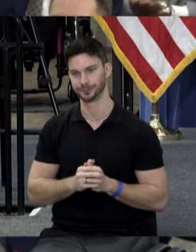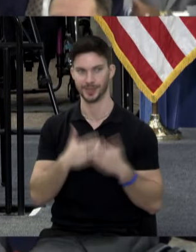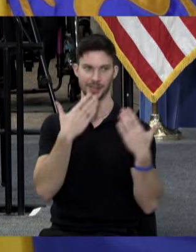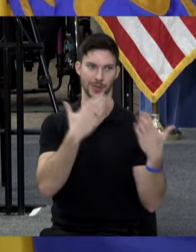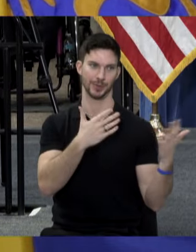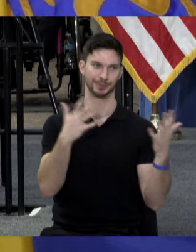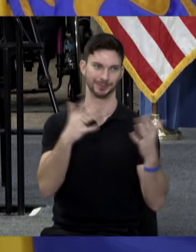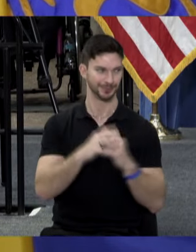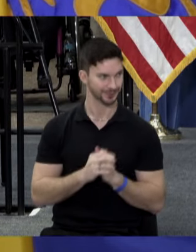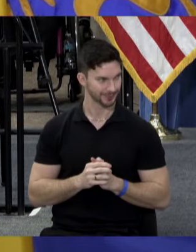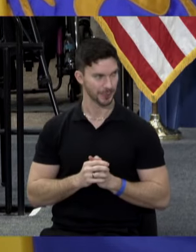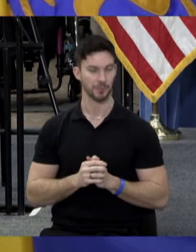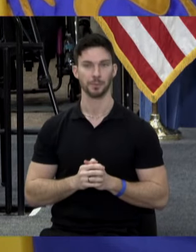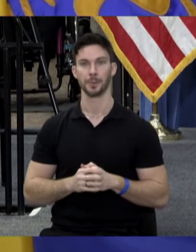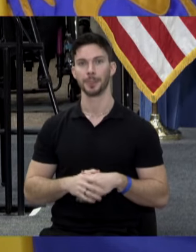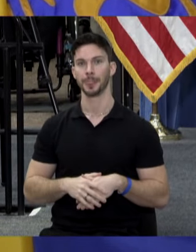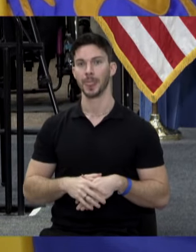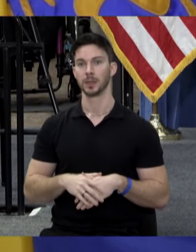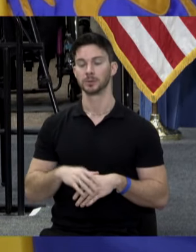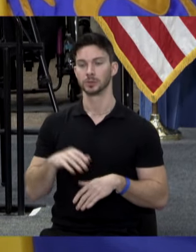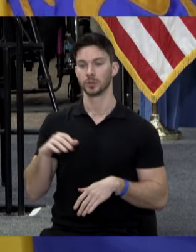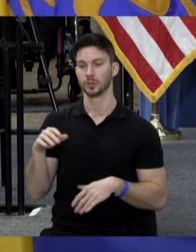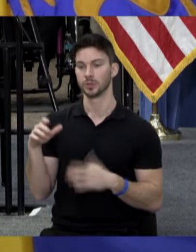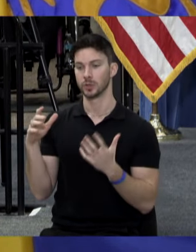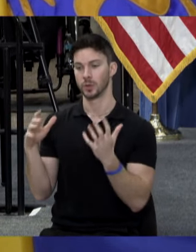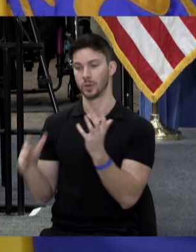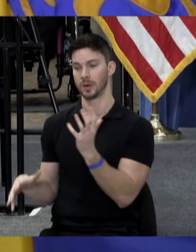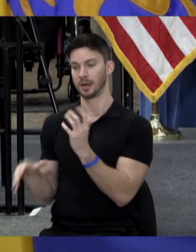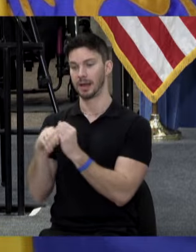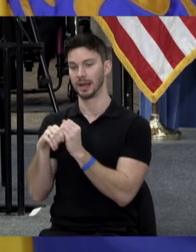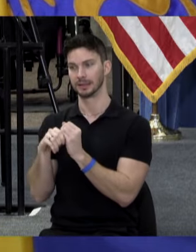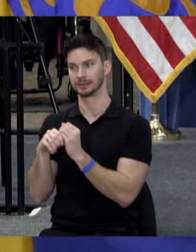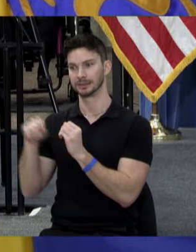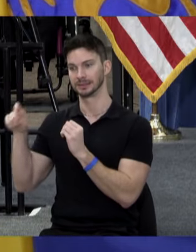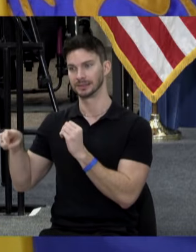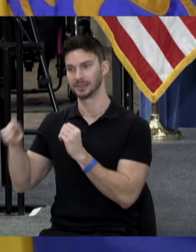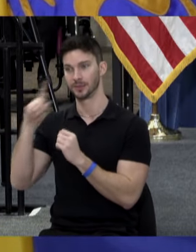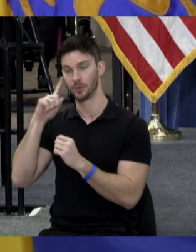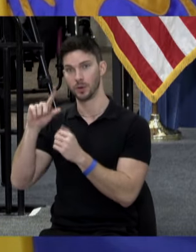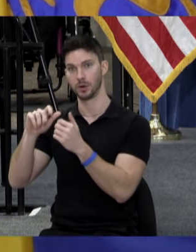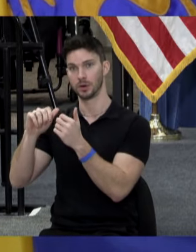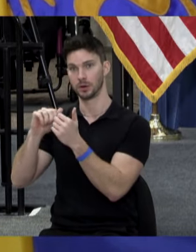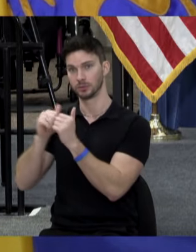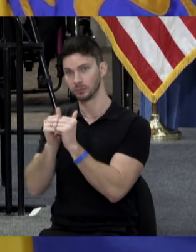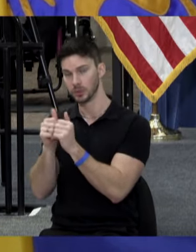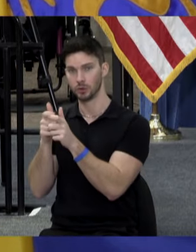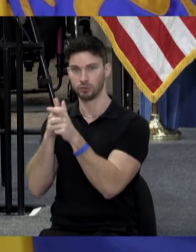But beyond the coping mechanism of running and remaining physically and mentally healthy,